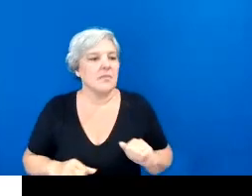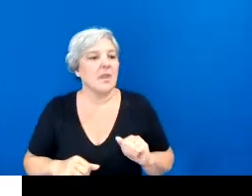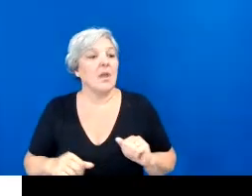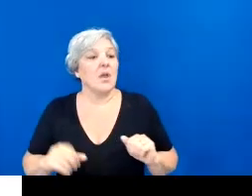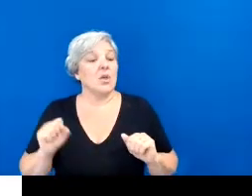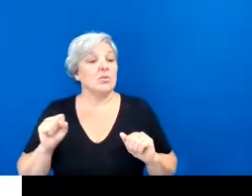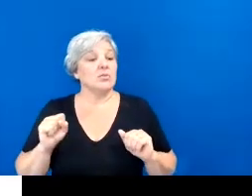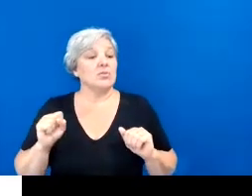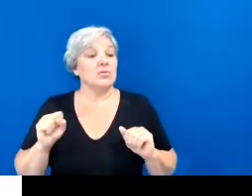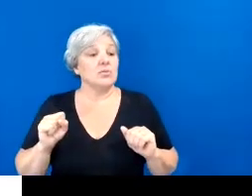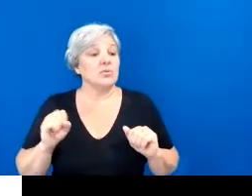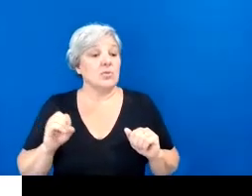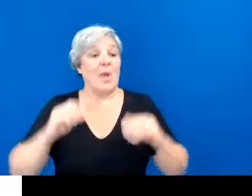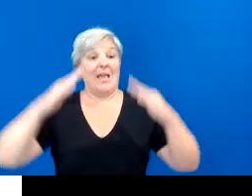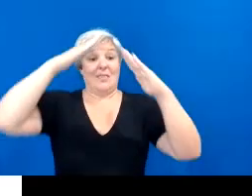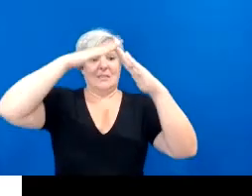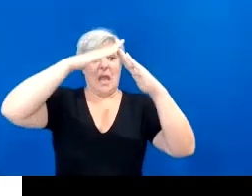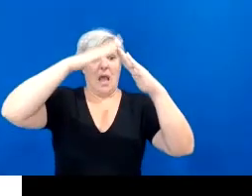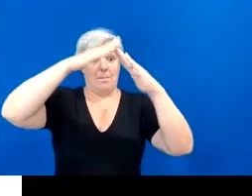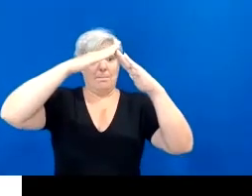And the ones at the top are the most open.